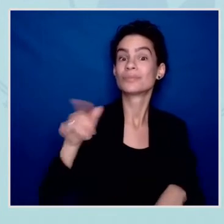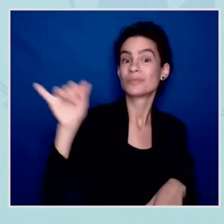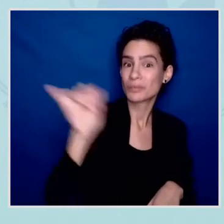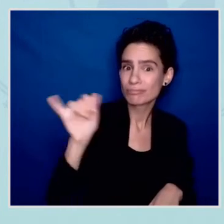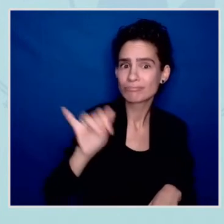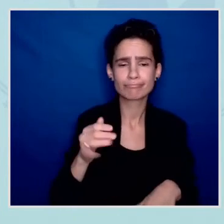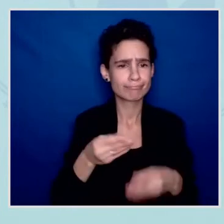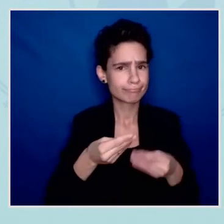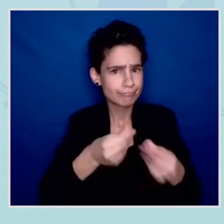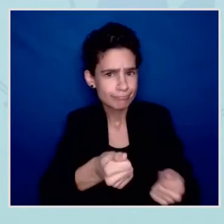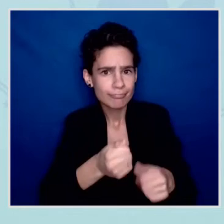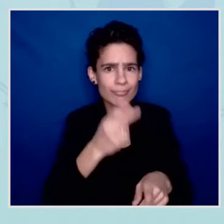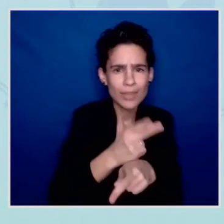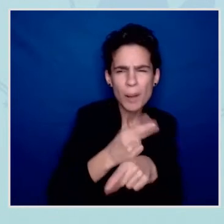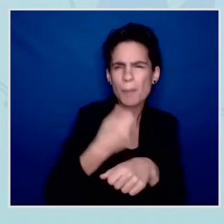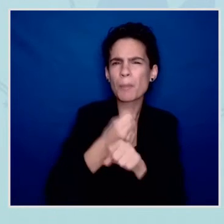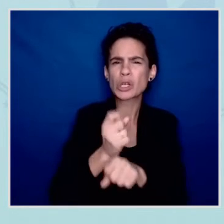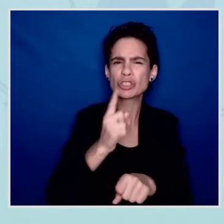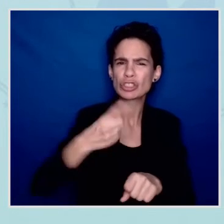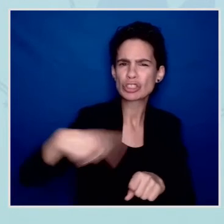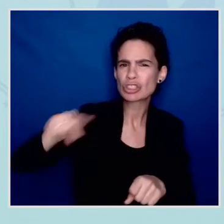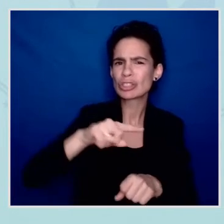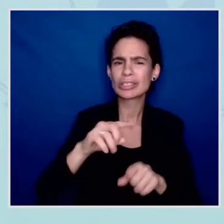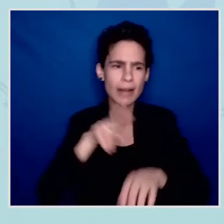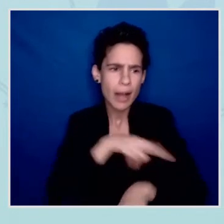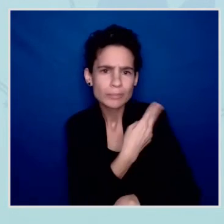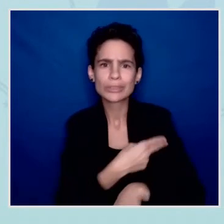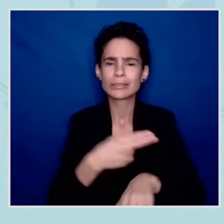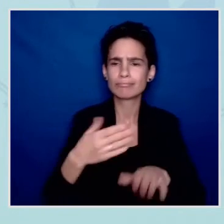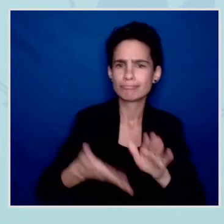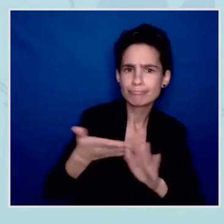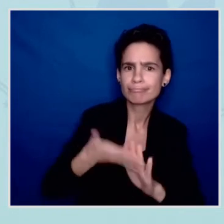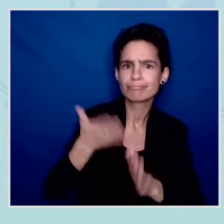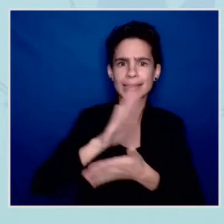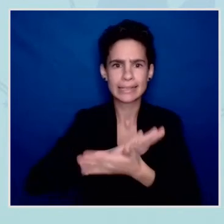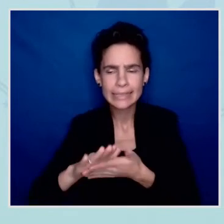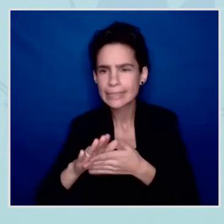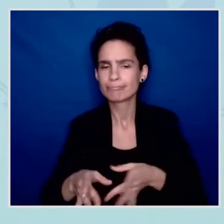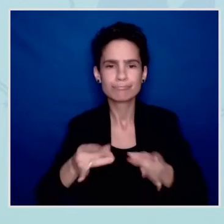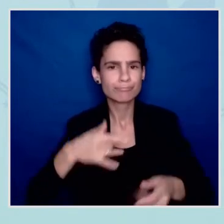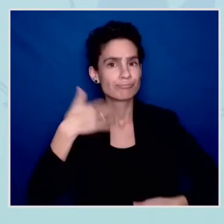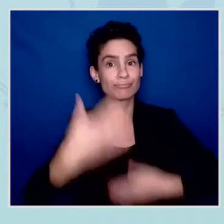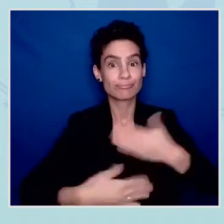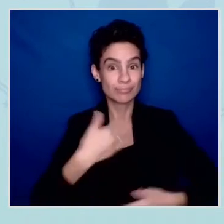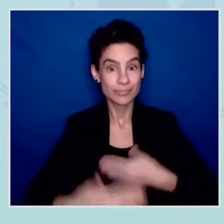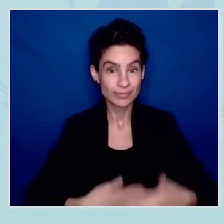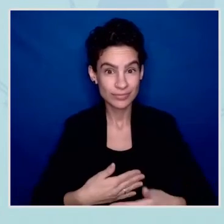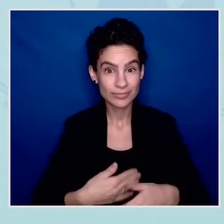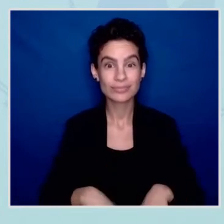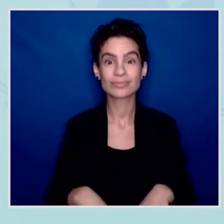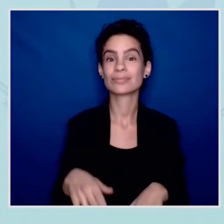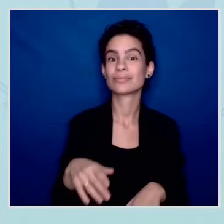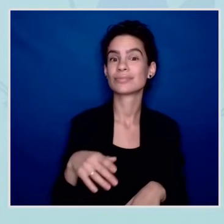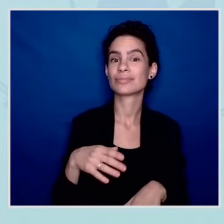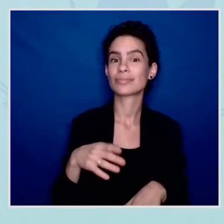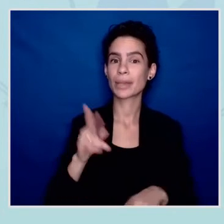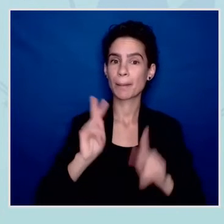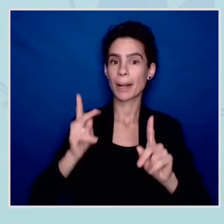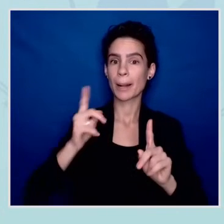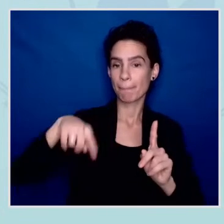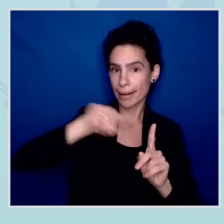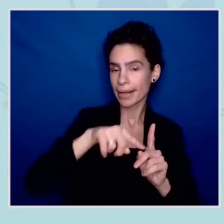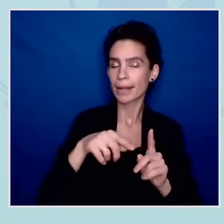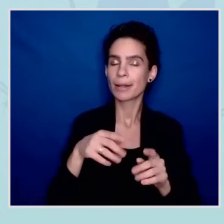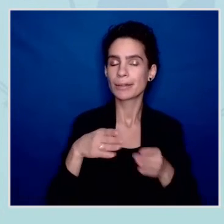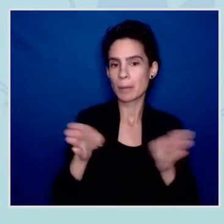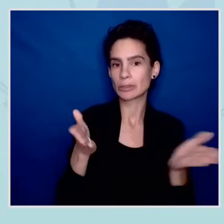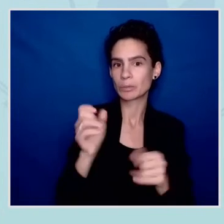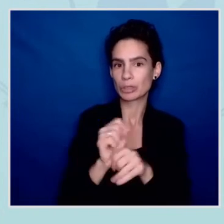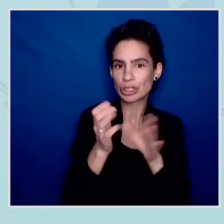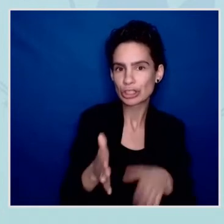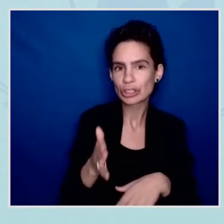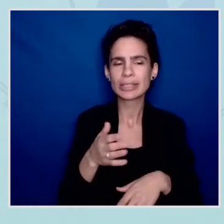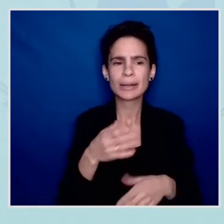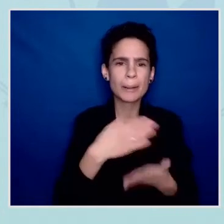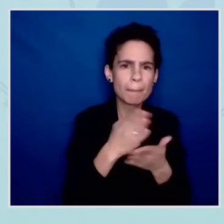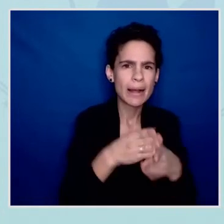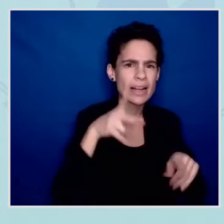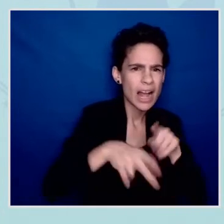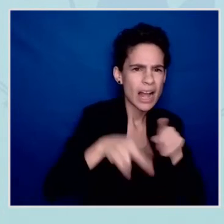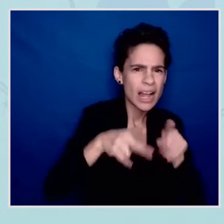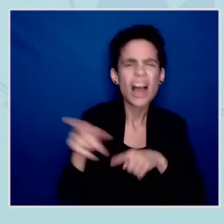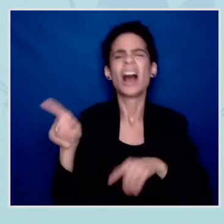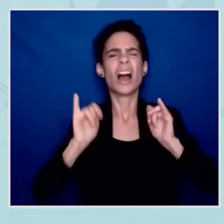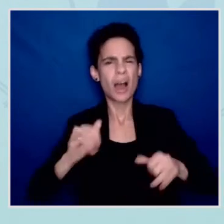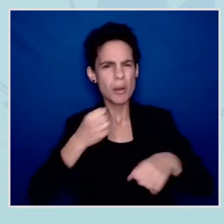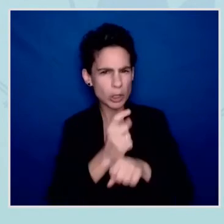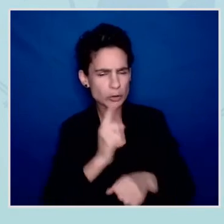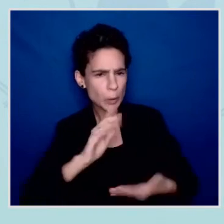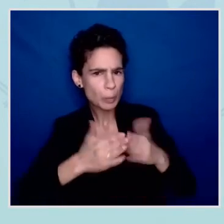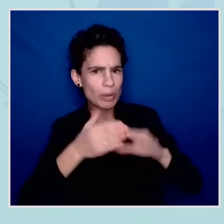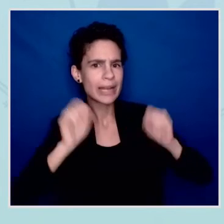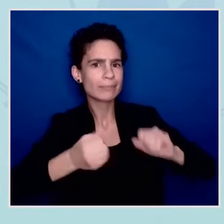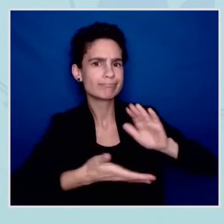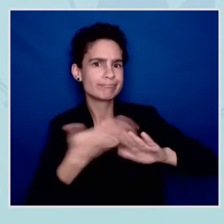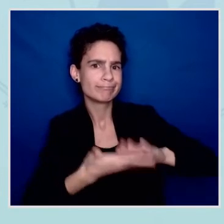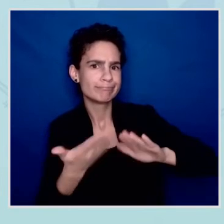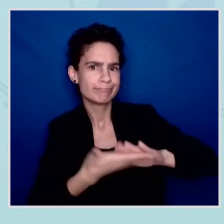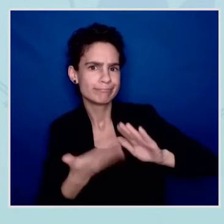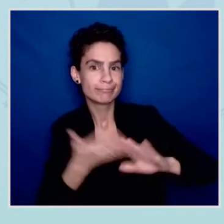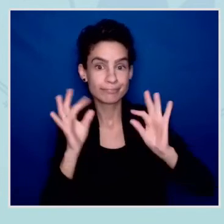MIDDLE CLASS.